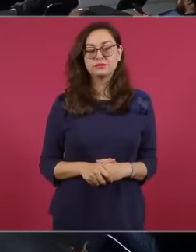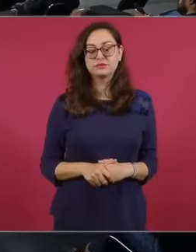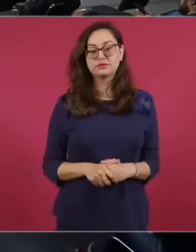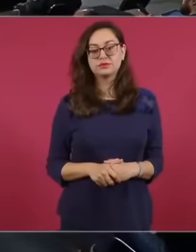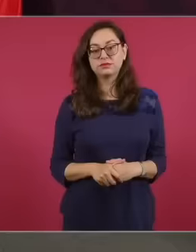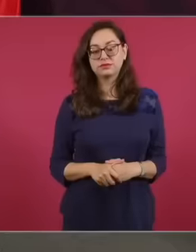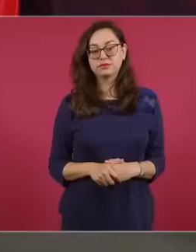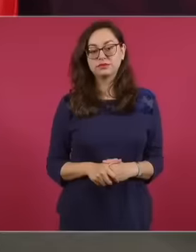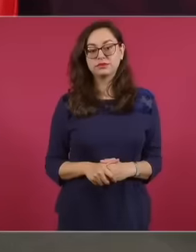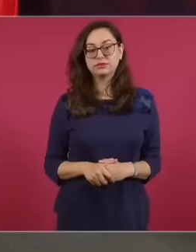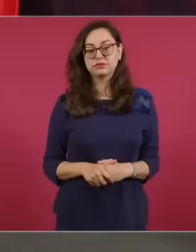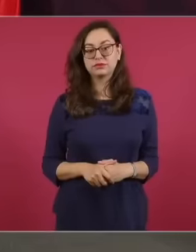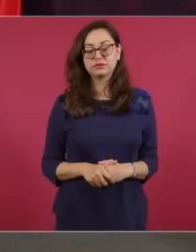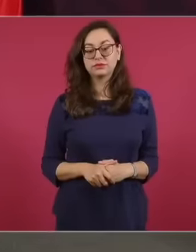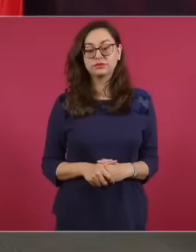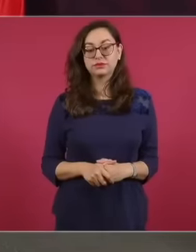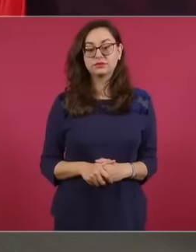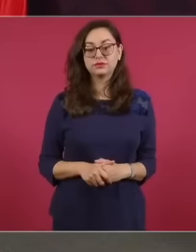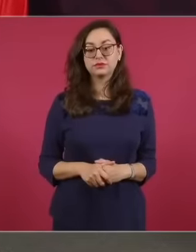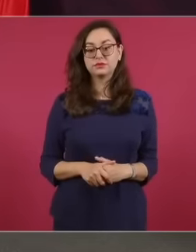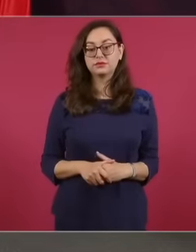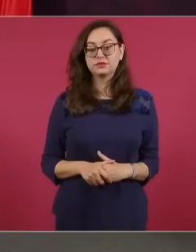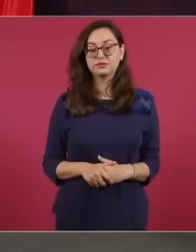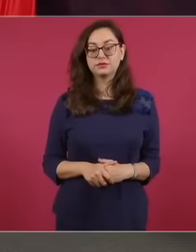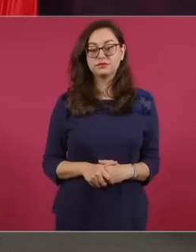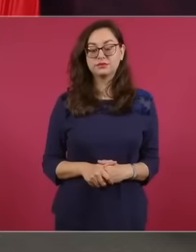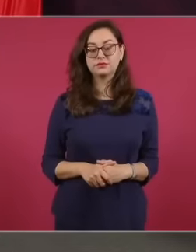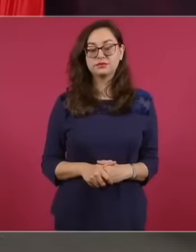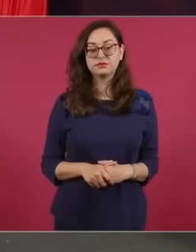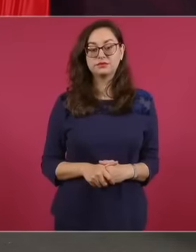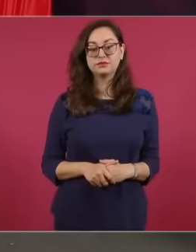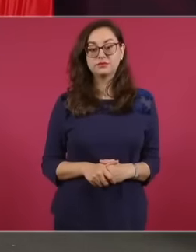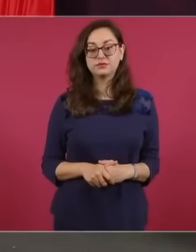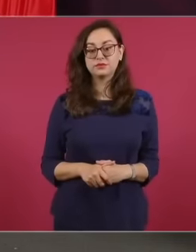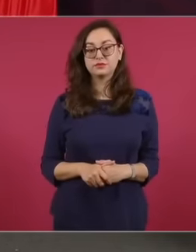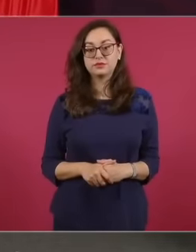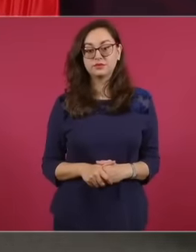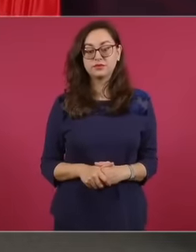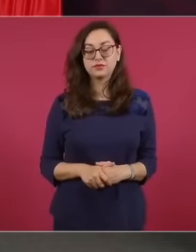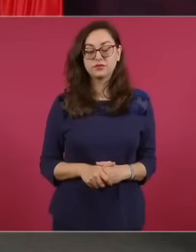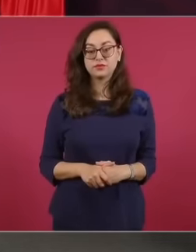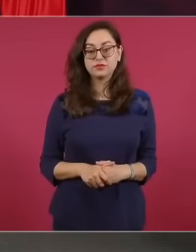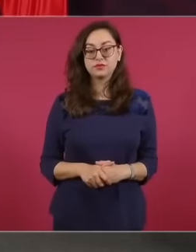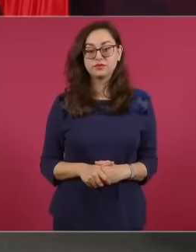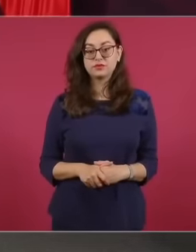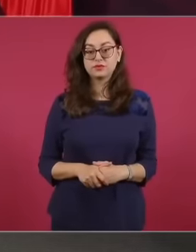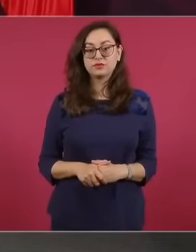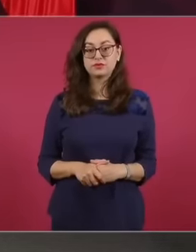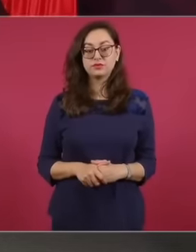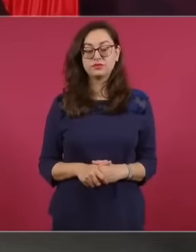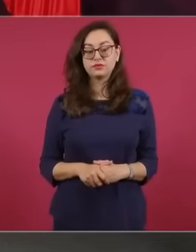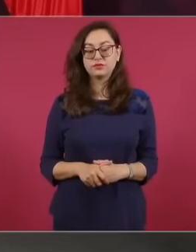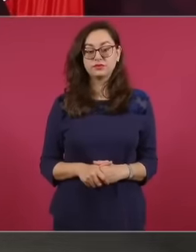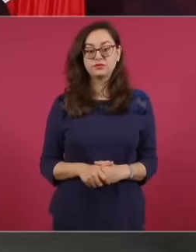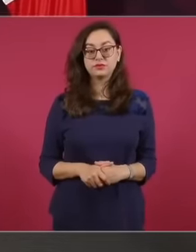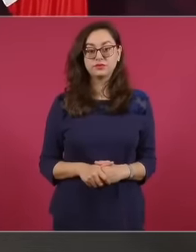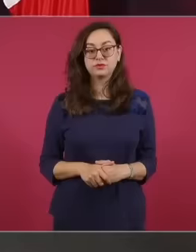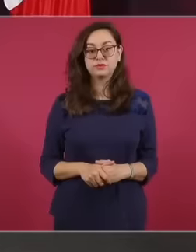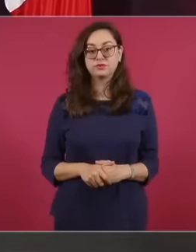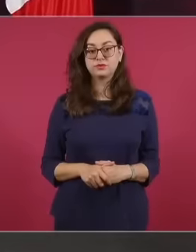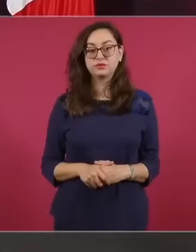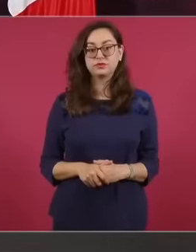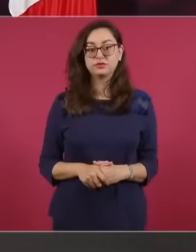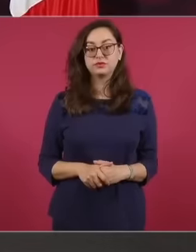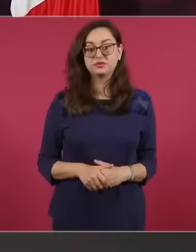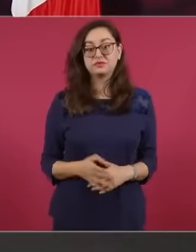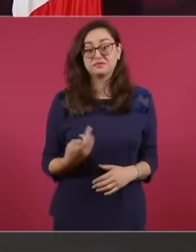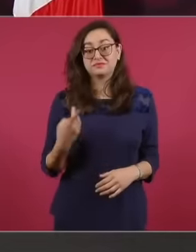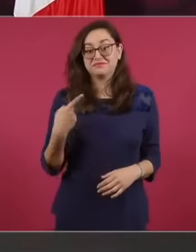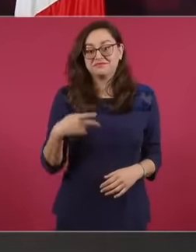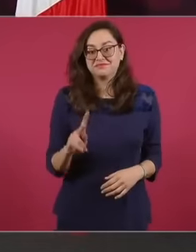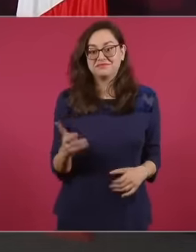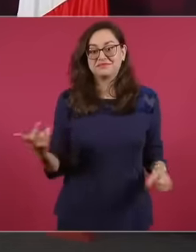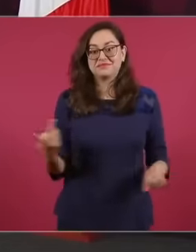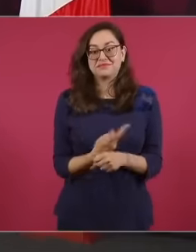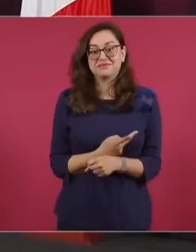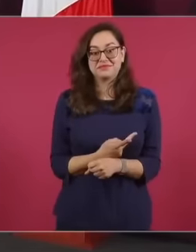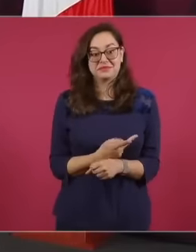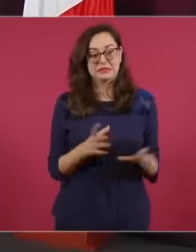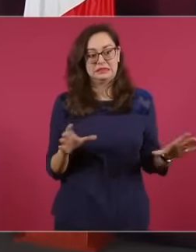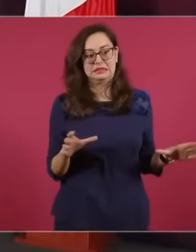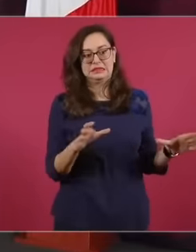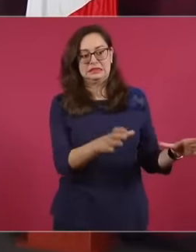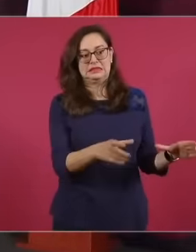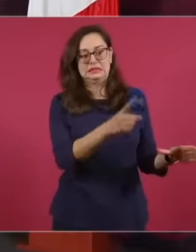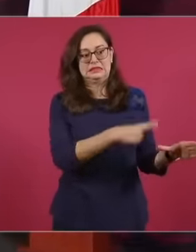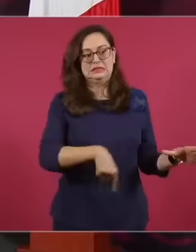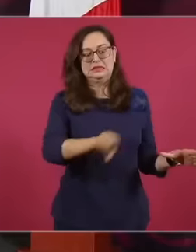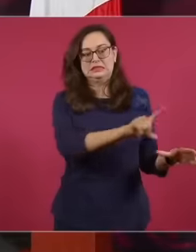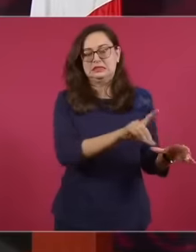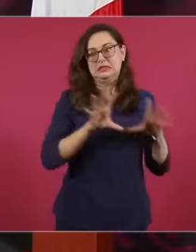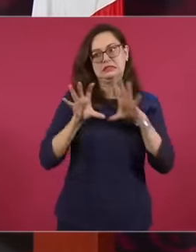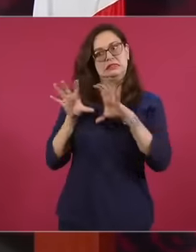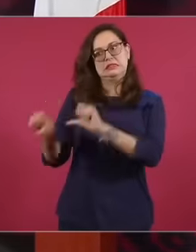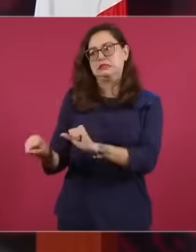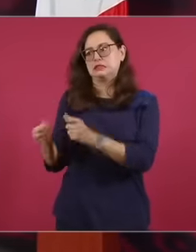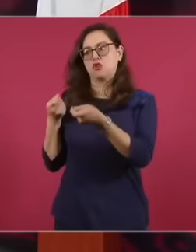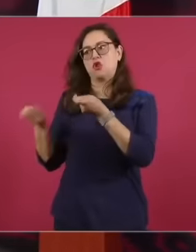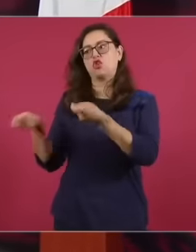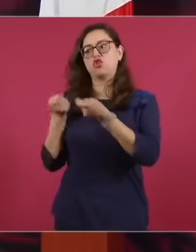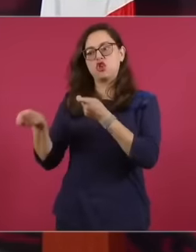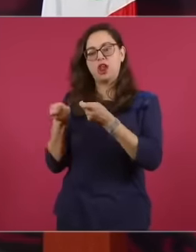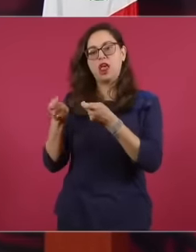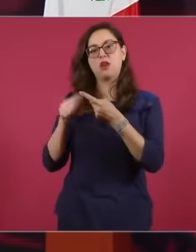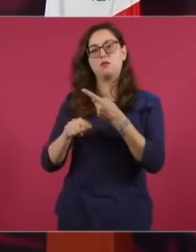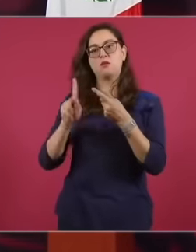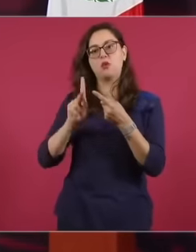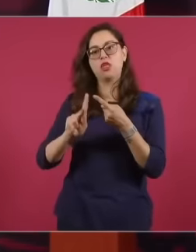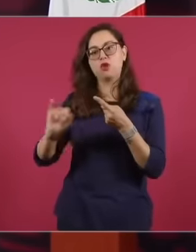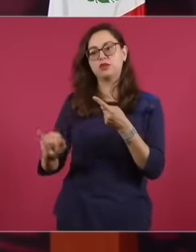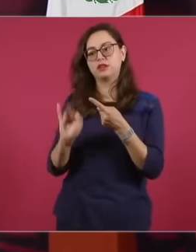. judiciary and the court so that